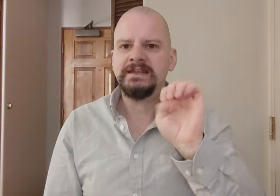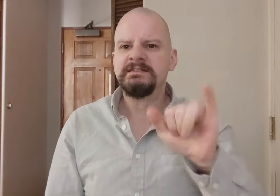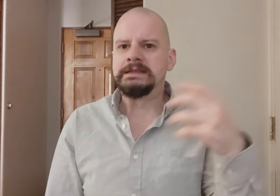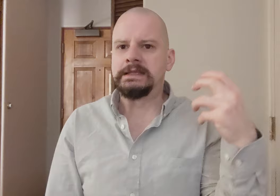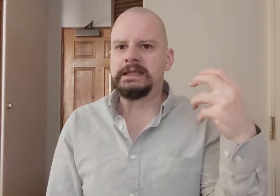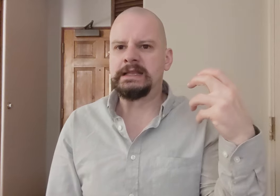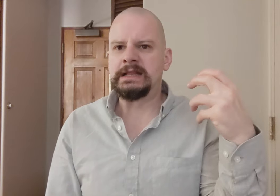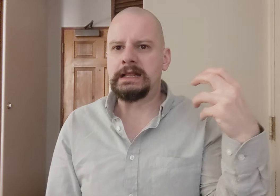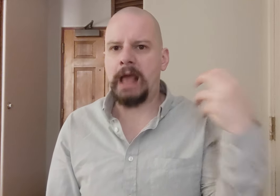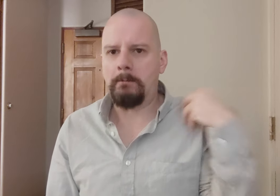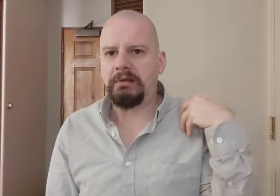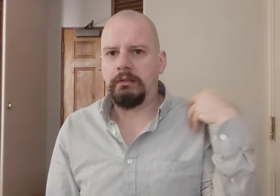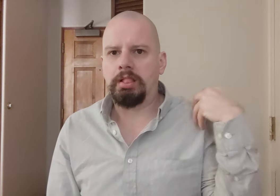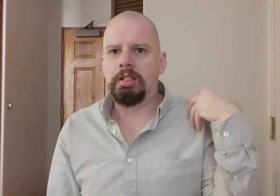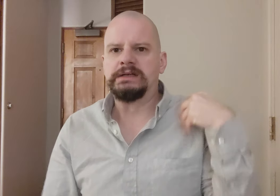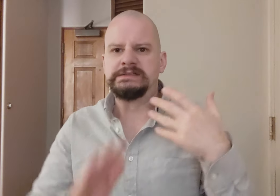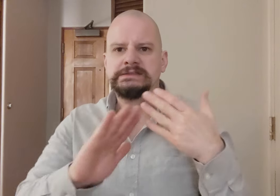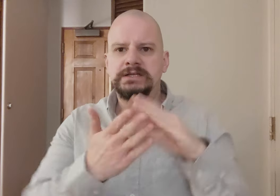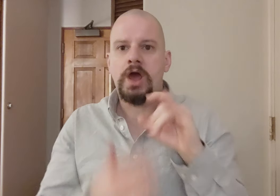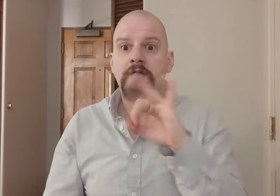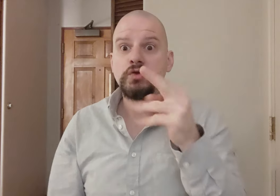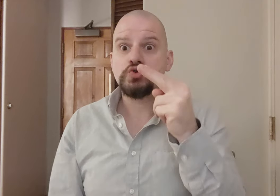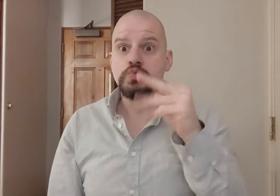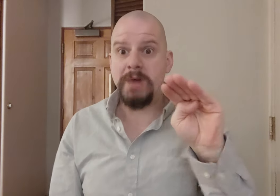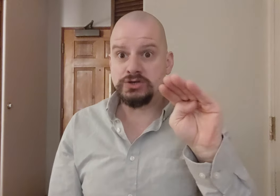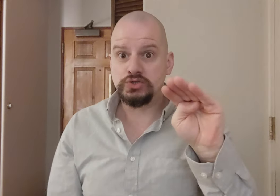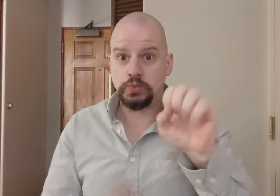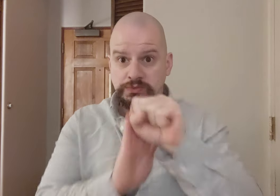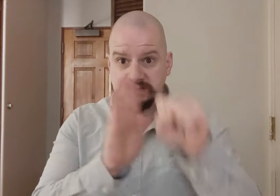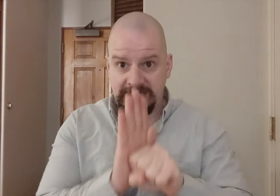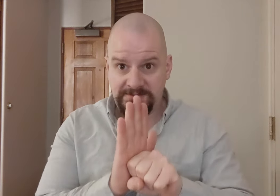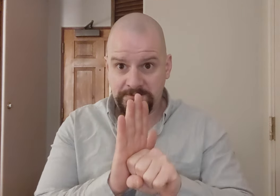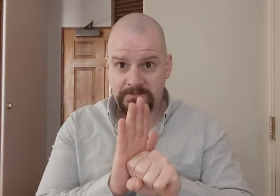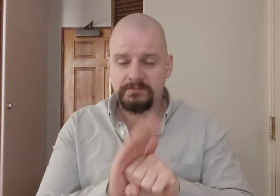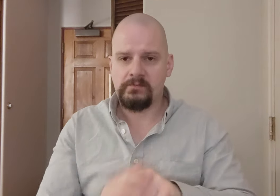that is a capital city of New Mexico State.